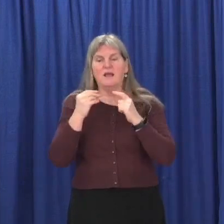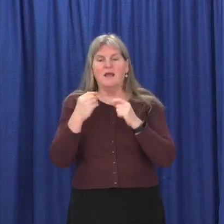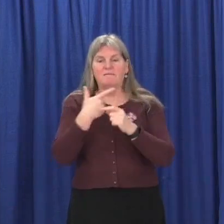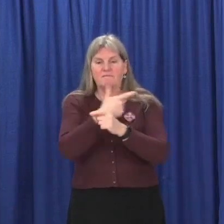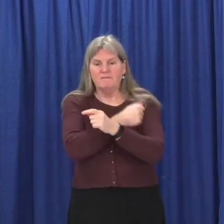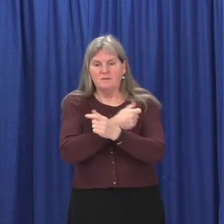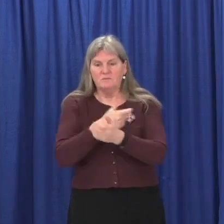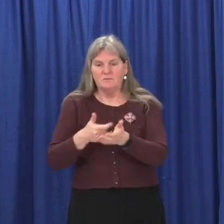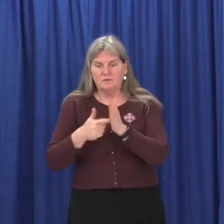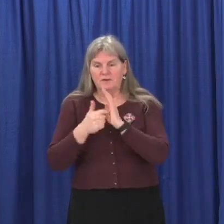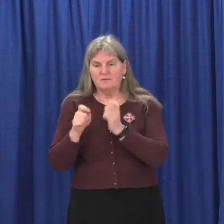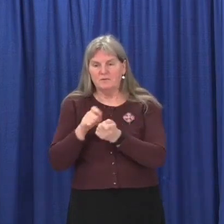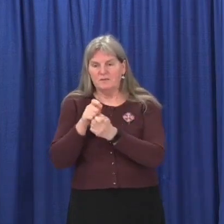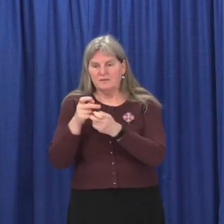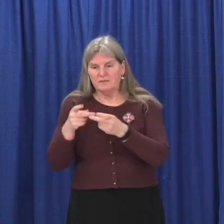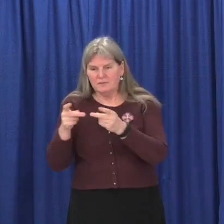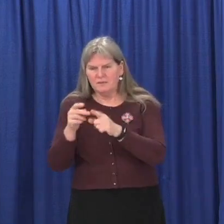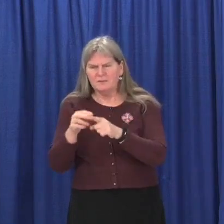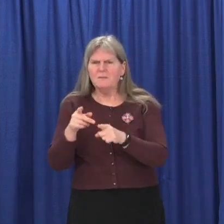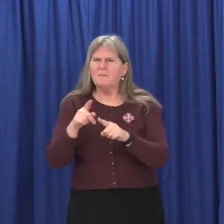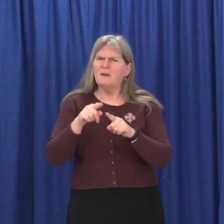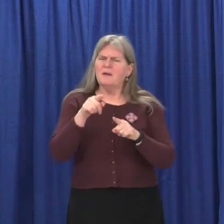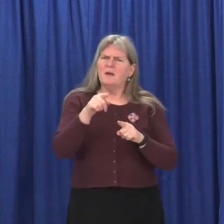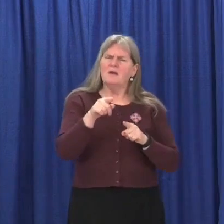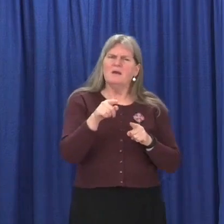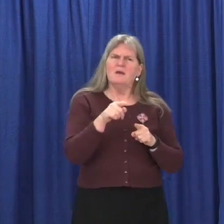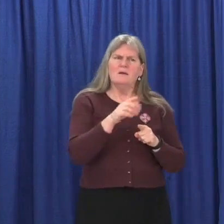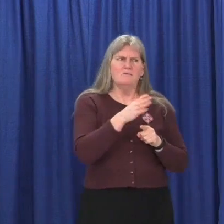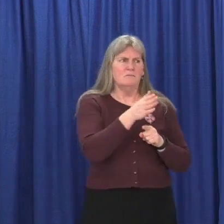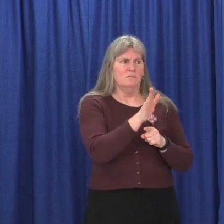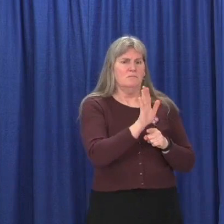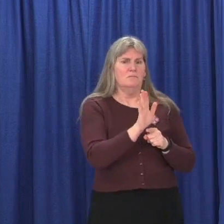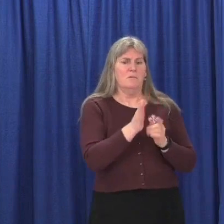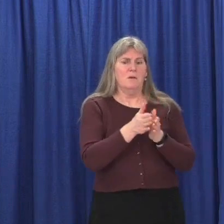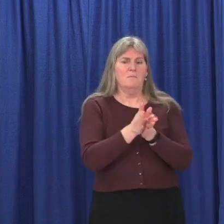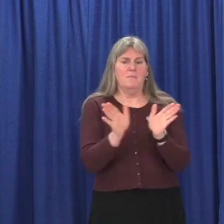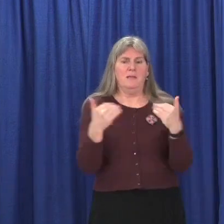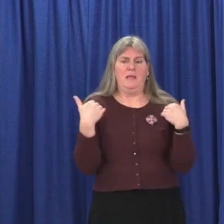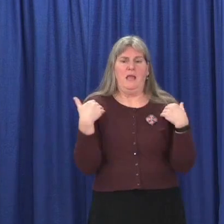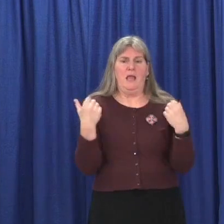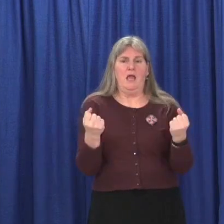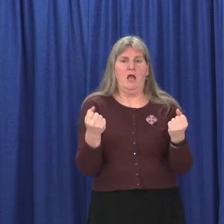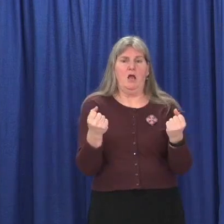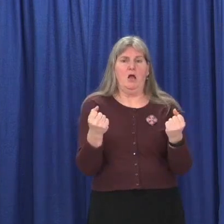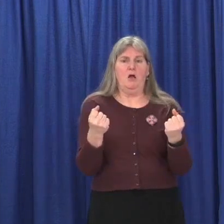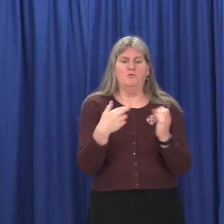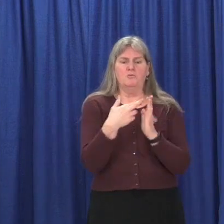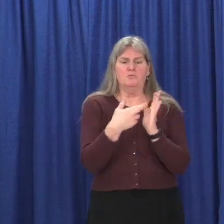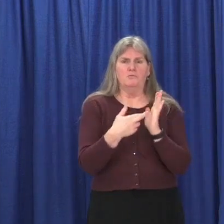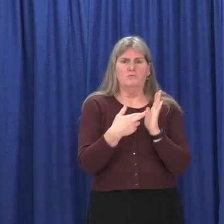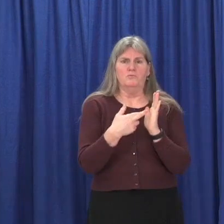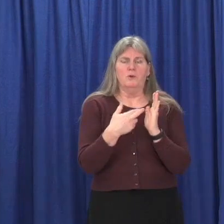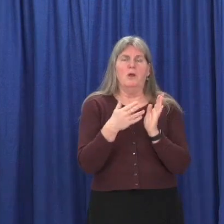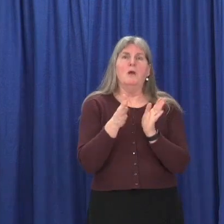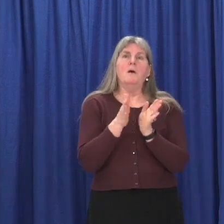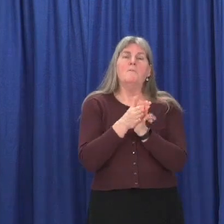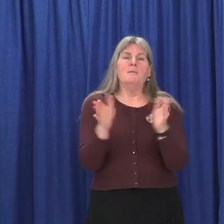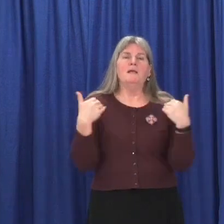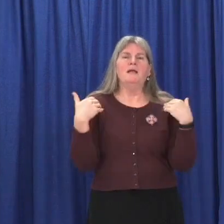for certain spaces. I'm wondering what the public health indicators need to look like for you to consider recommending that masks are no